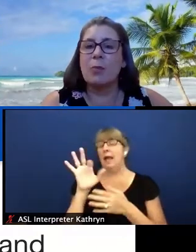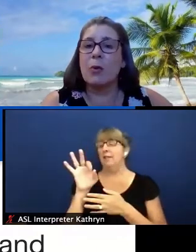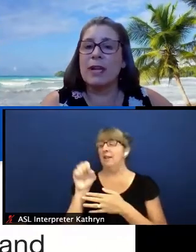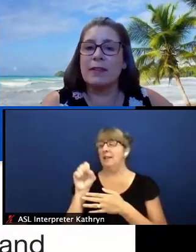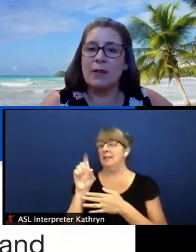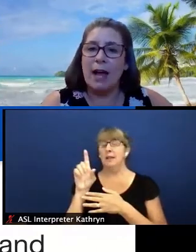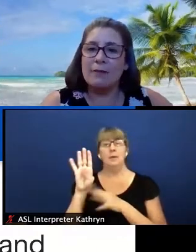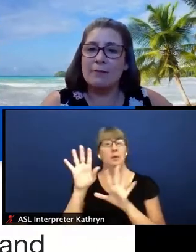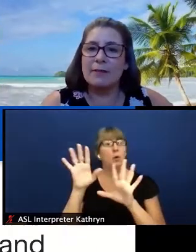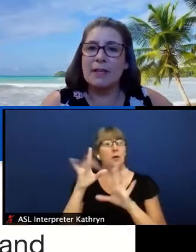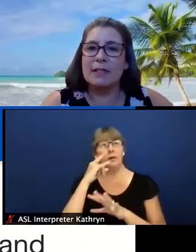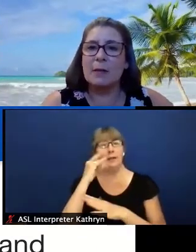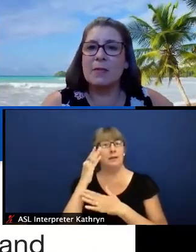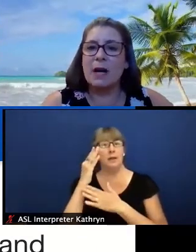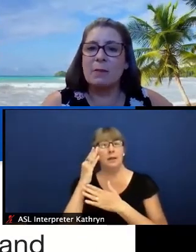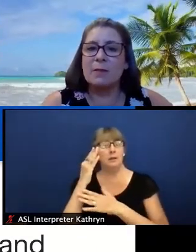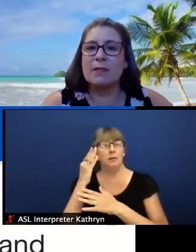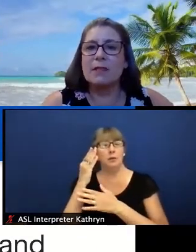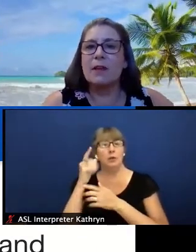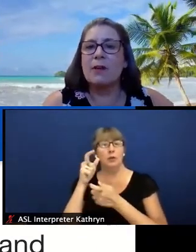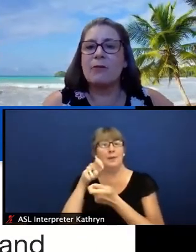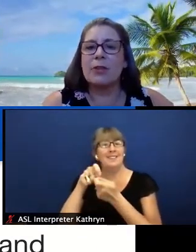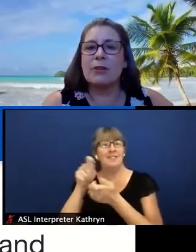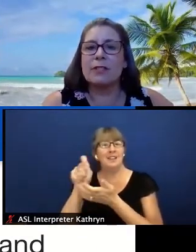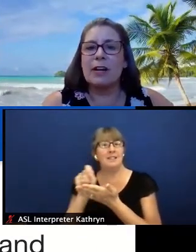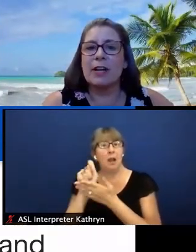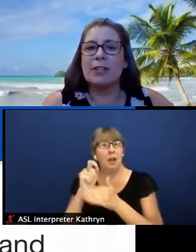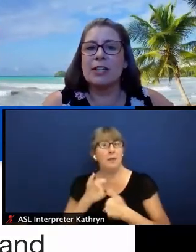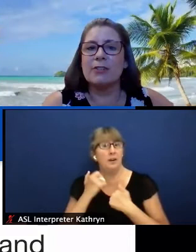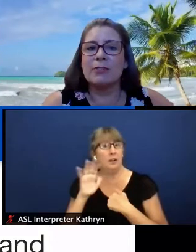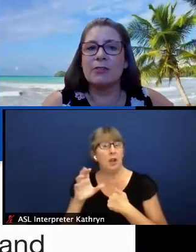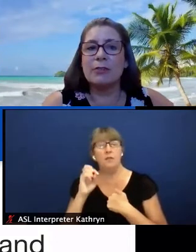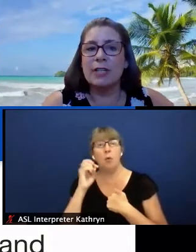point in their life, and sometimes for their entire educational career.